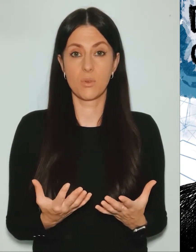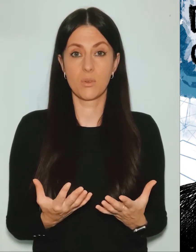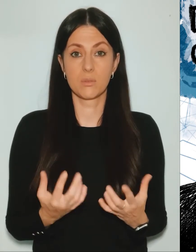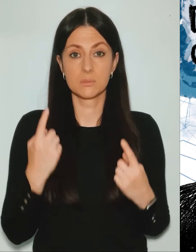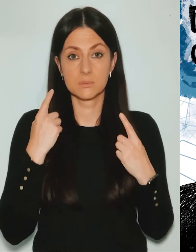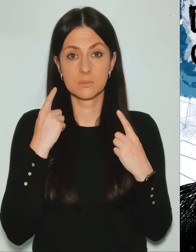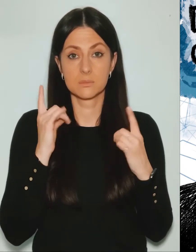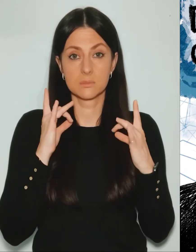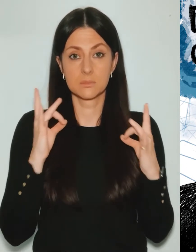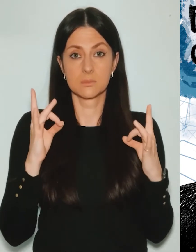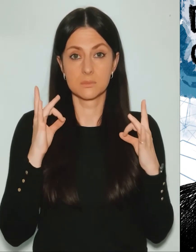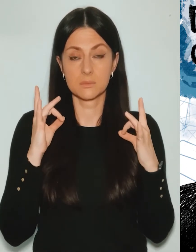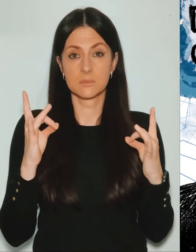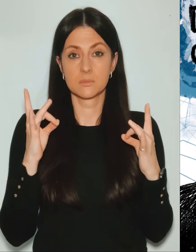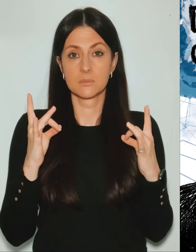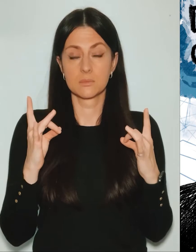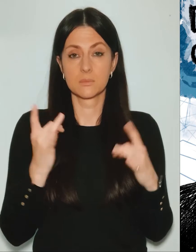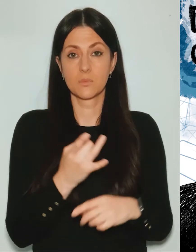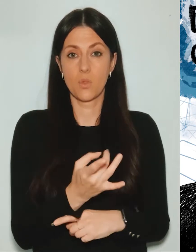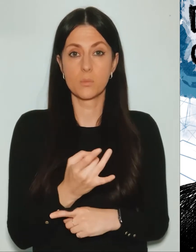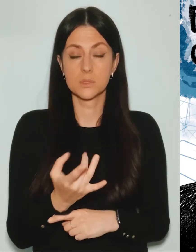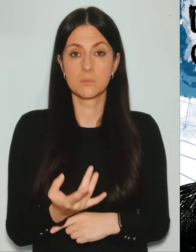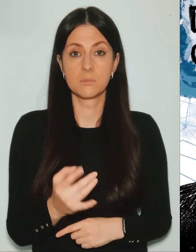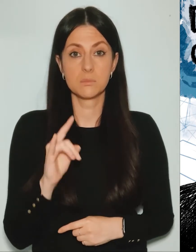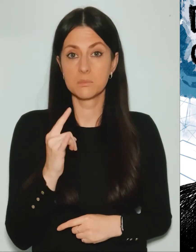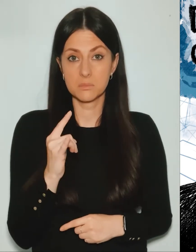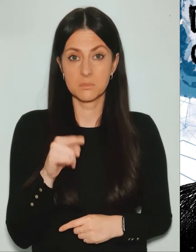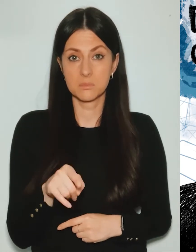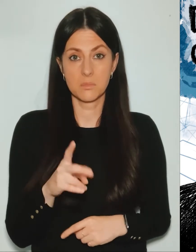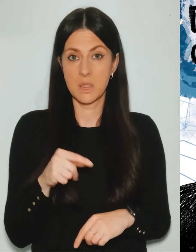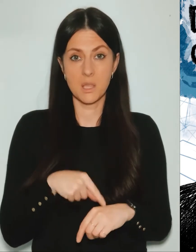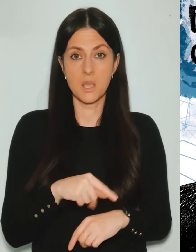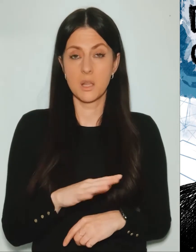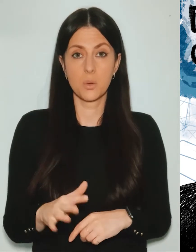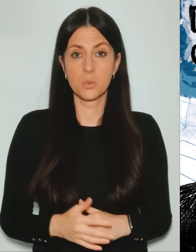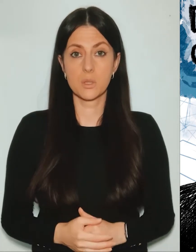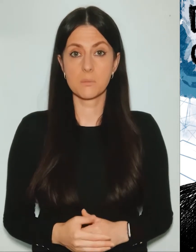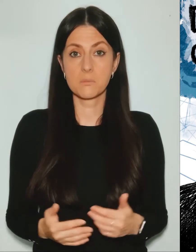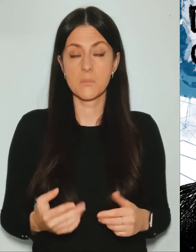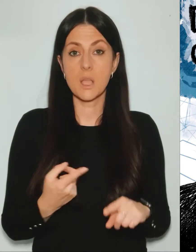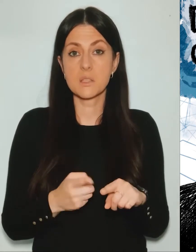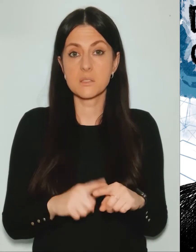The child doesn't react because it has become part of her life.